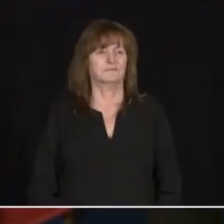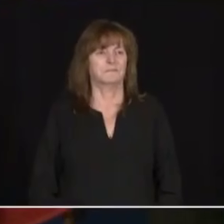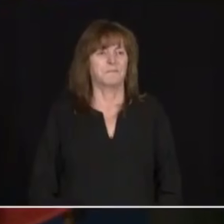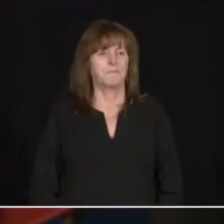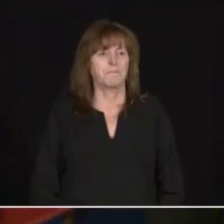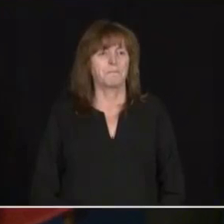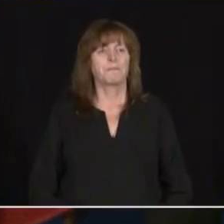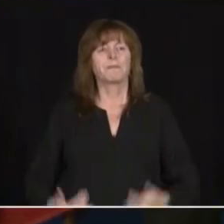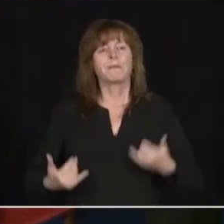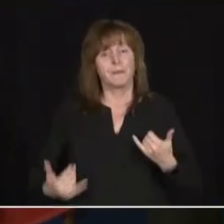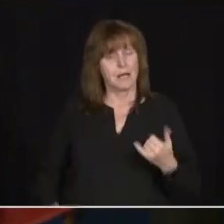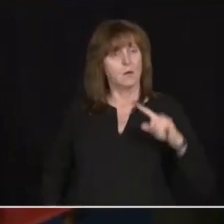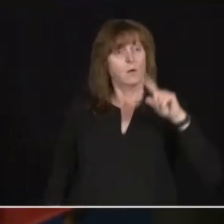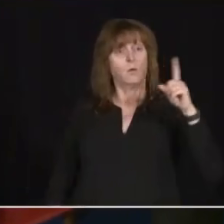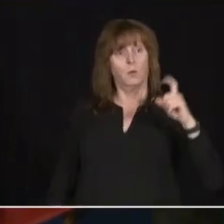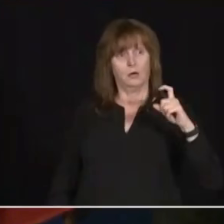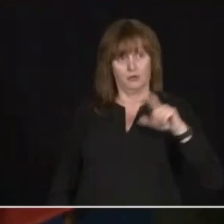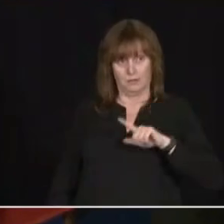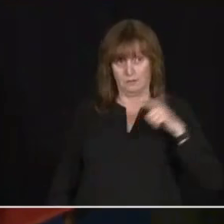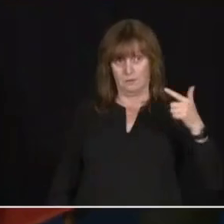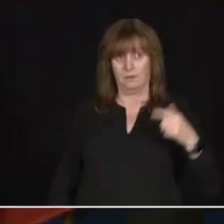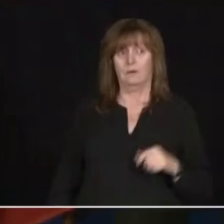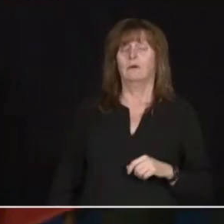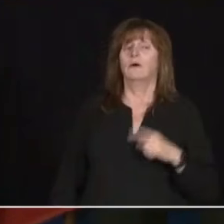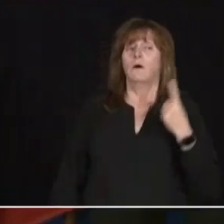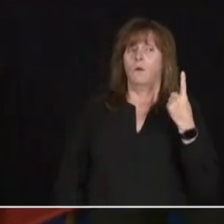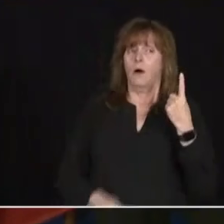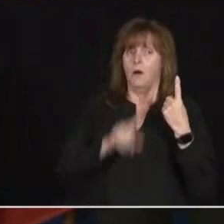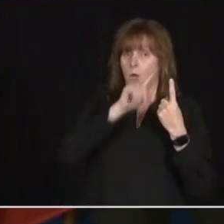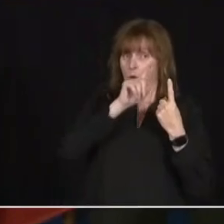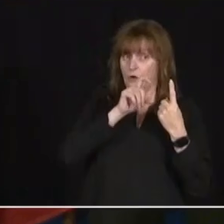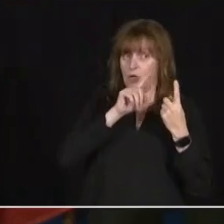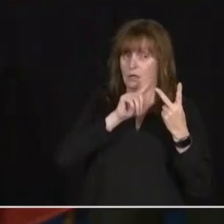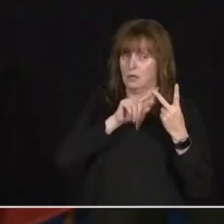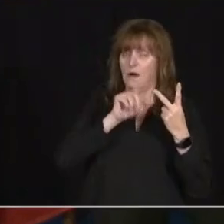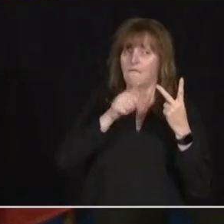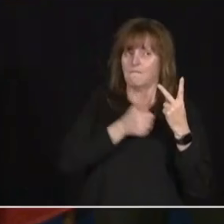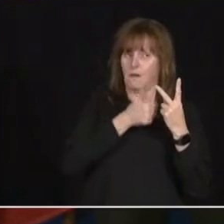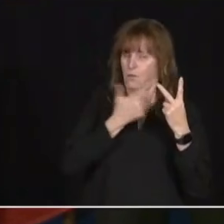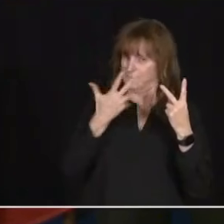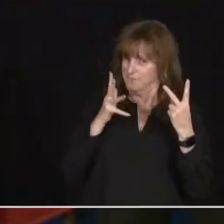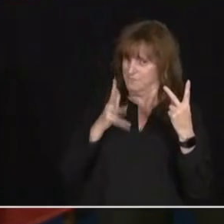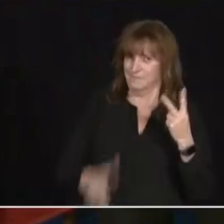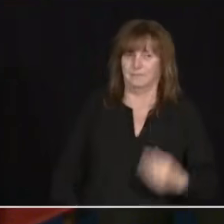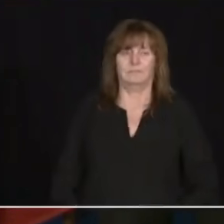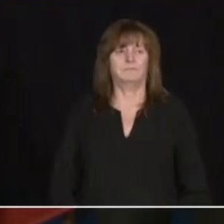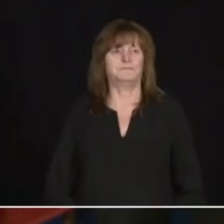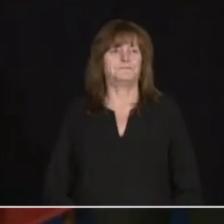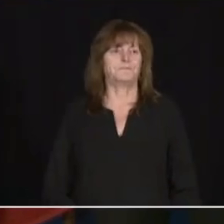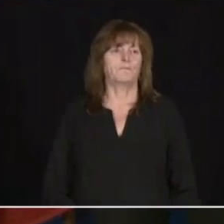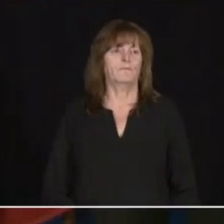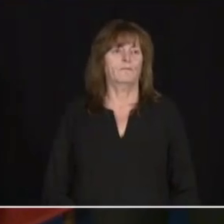We will go to the phone line for questions. Just remind er the question first follow.